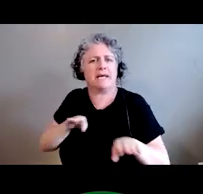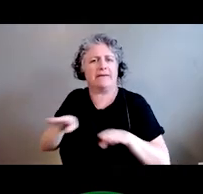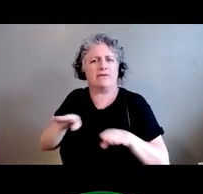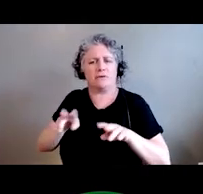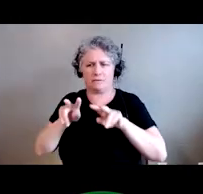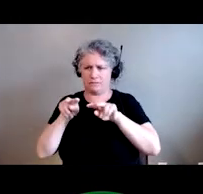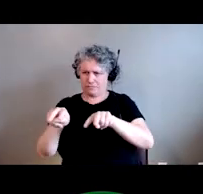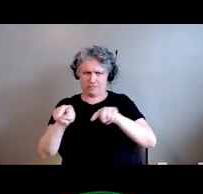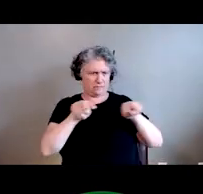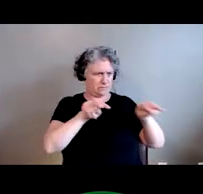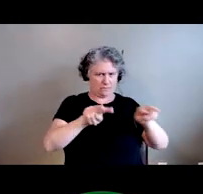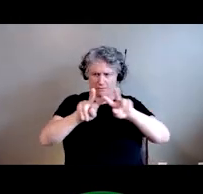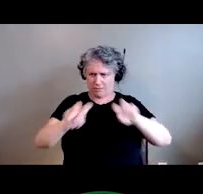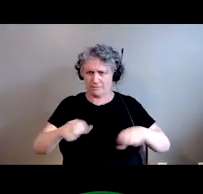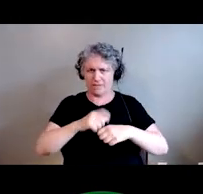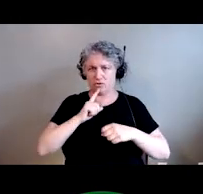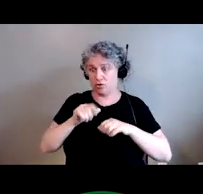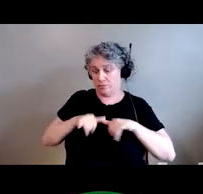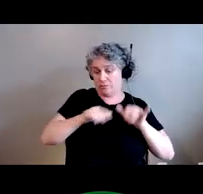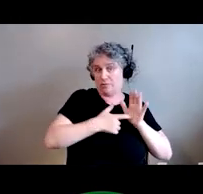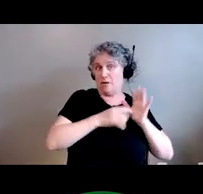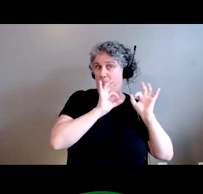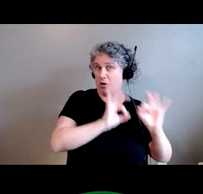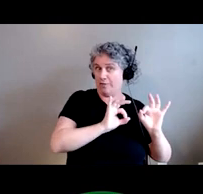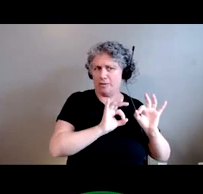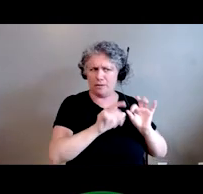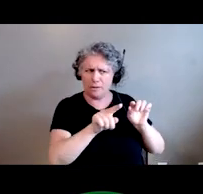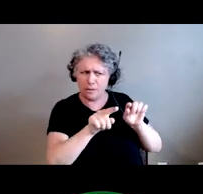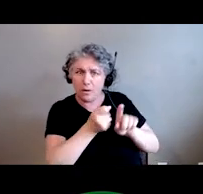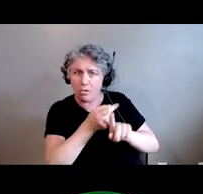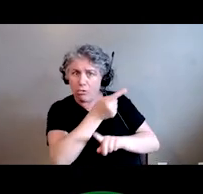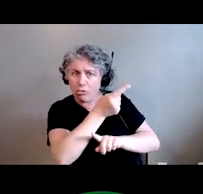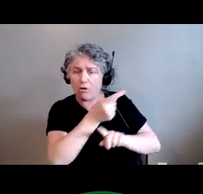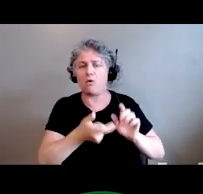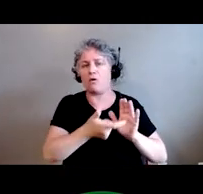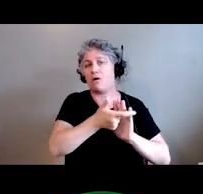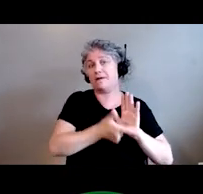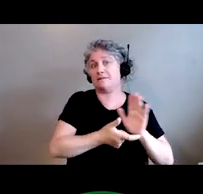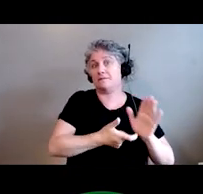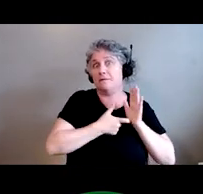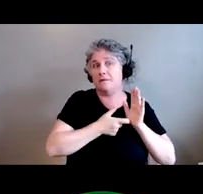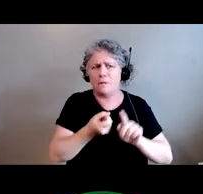Basically, we determine whether the 6,704 measurements that we took were compliant with